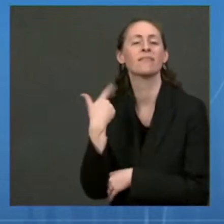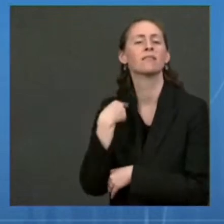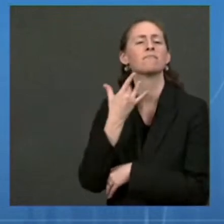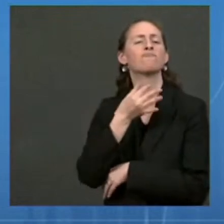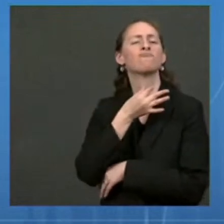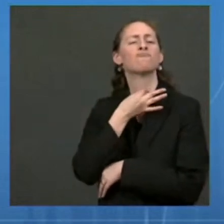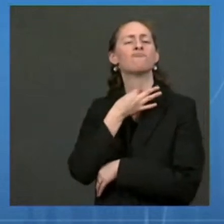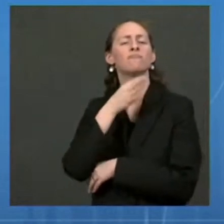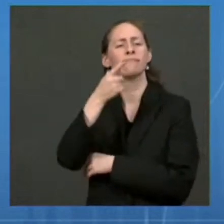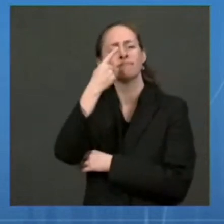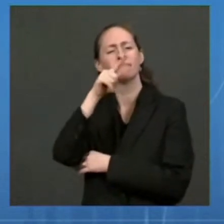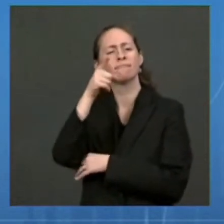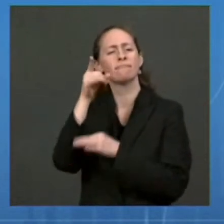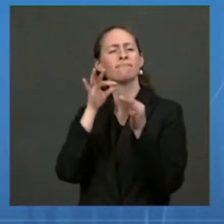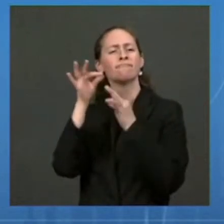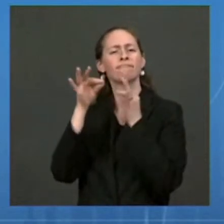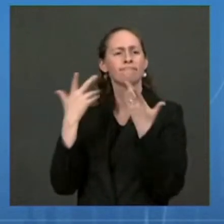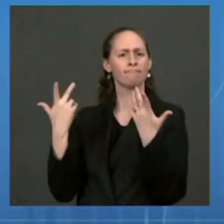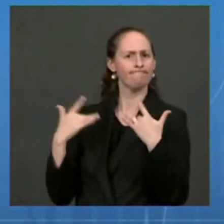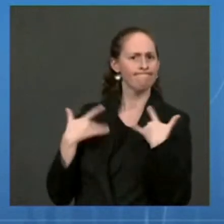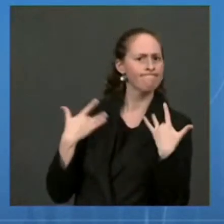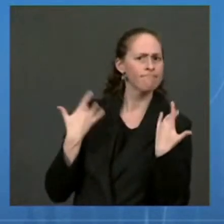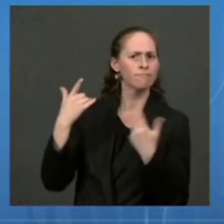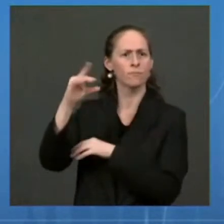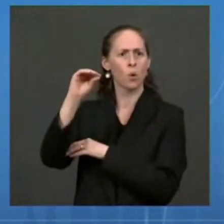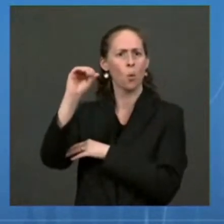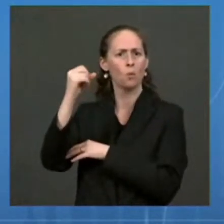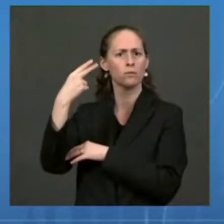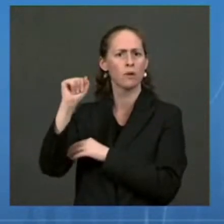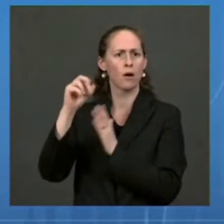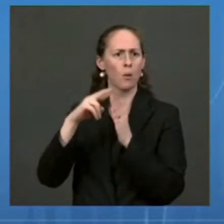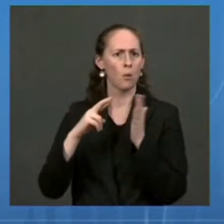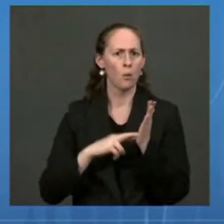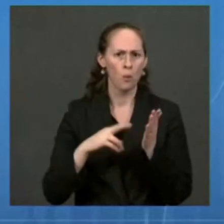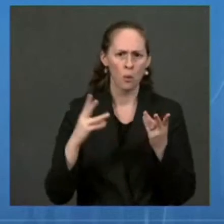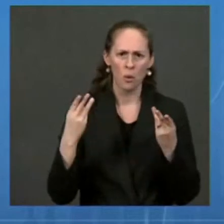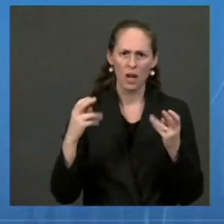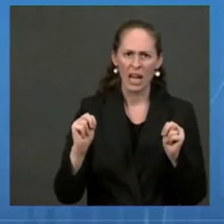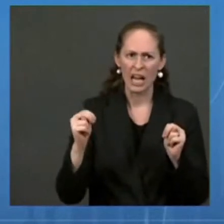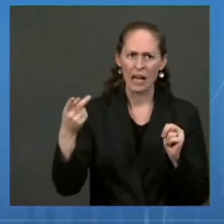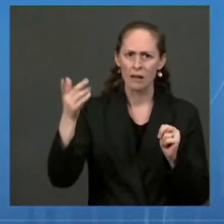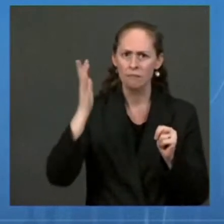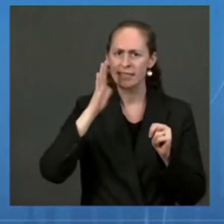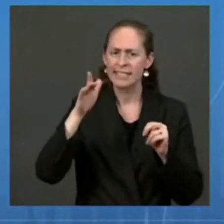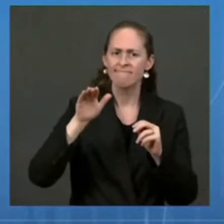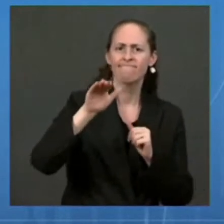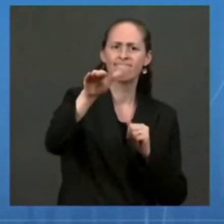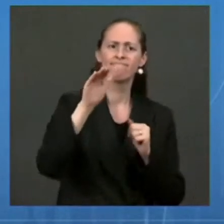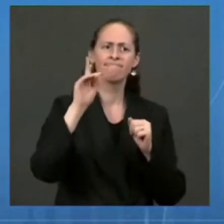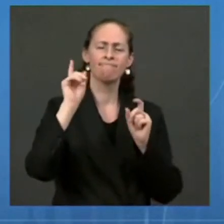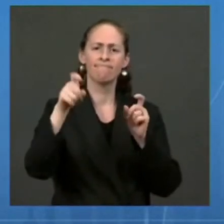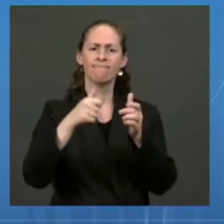Reporter: JOSH BLOOMBERG OF BLOOERG.